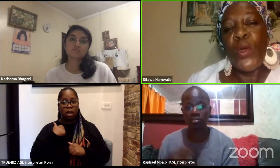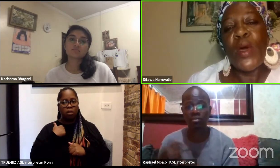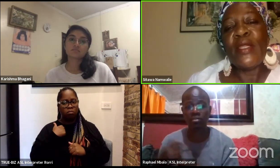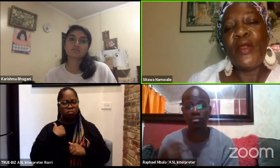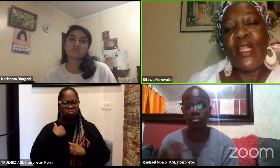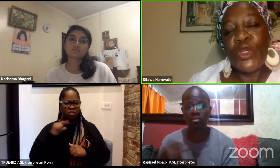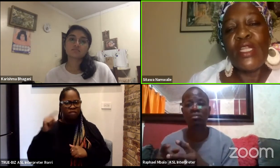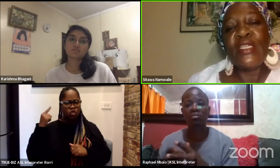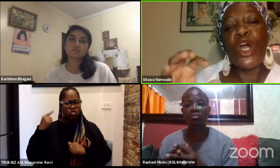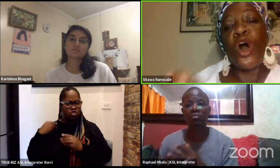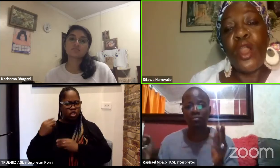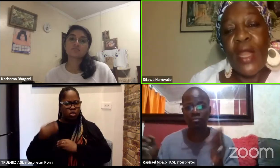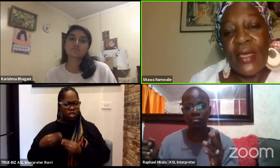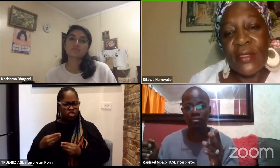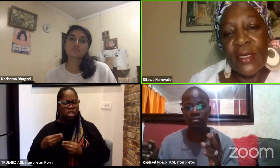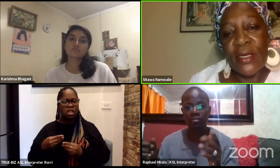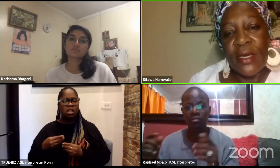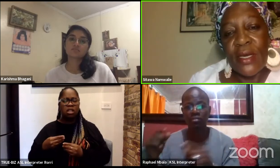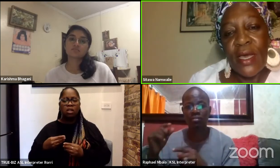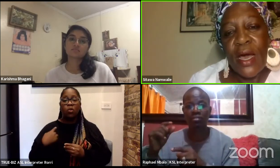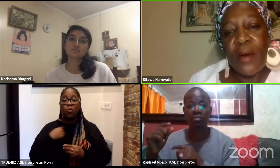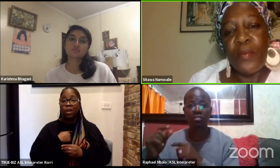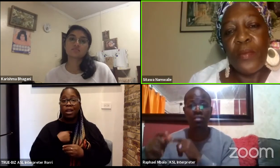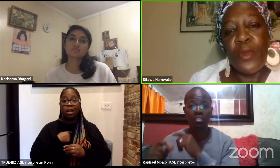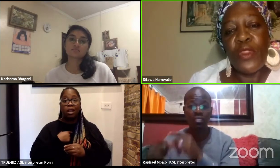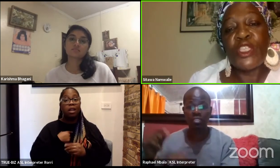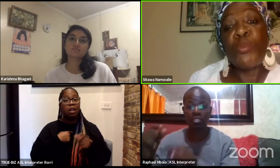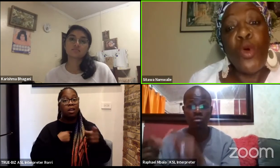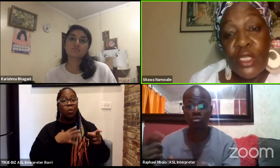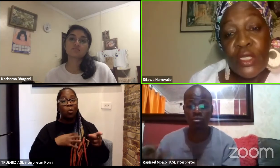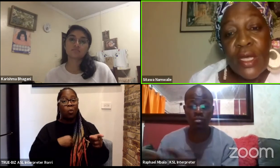we were literally decolonizing the sport.